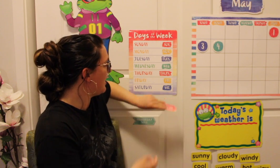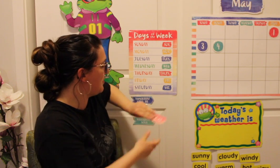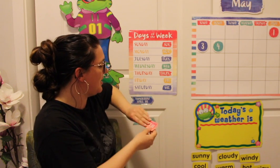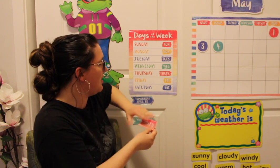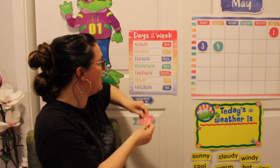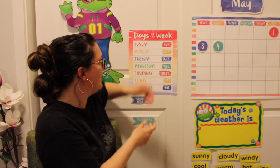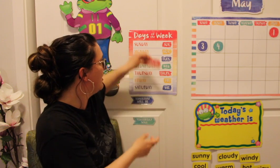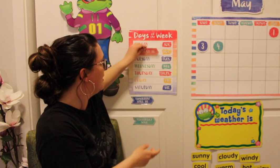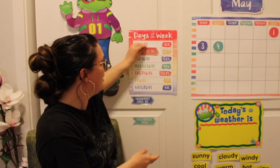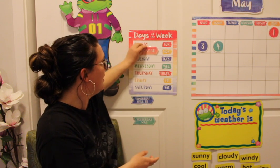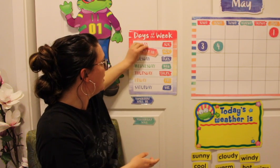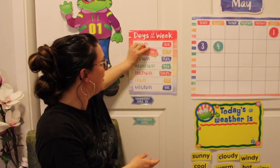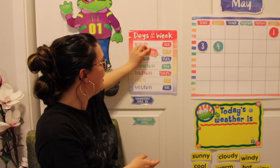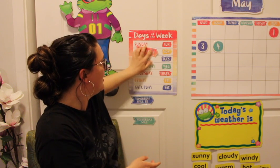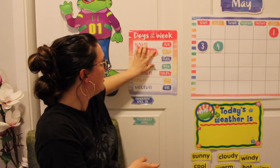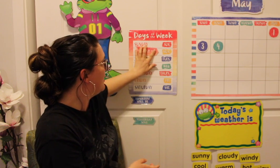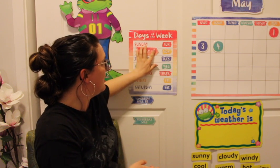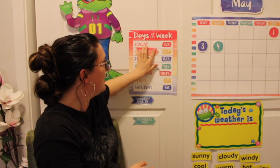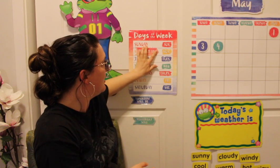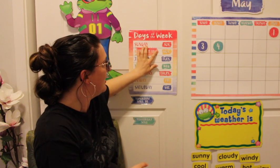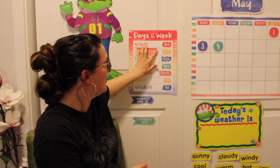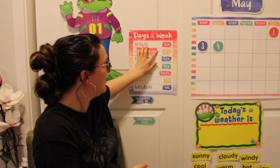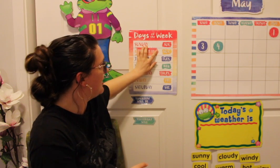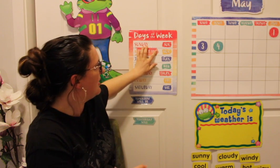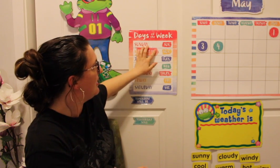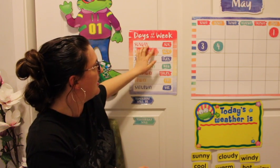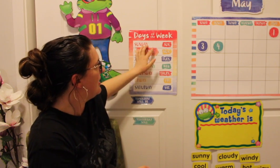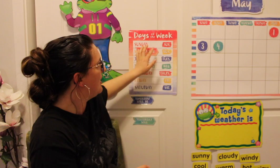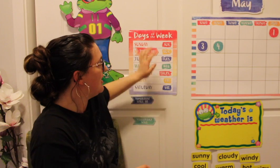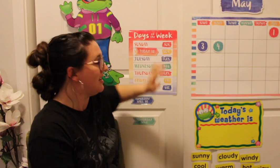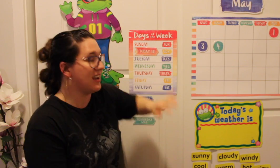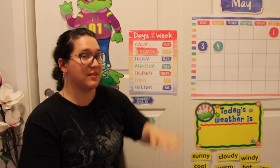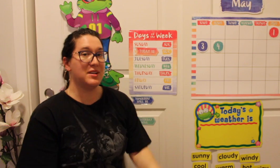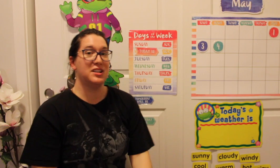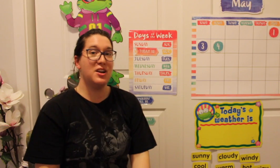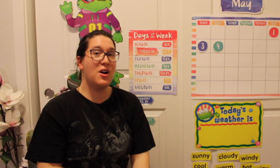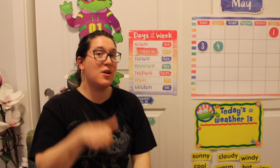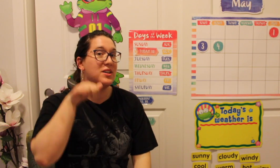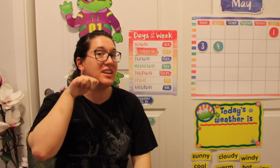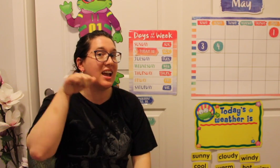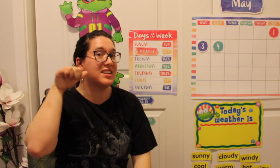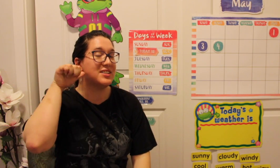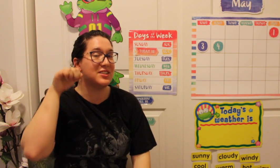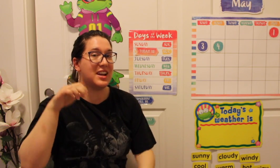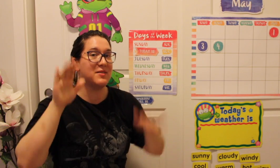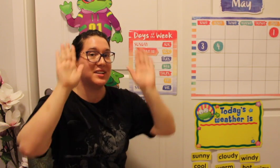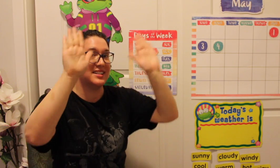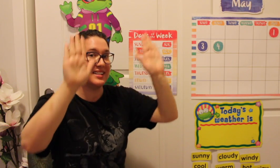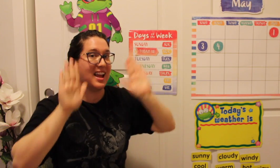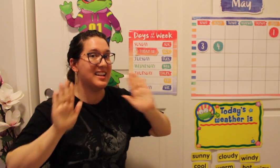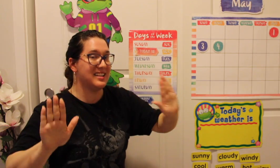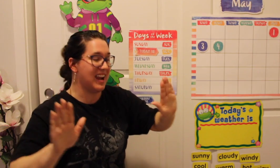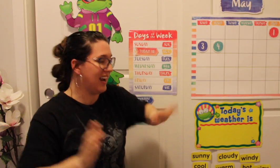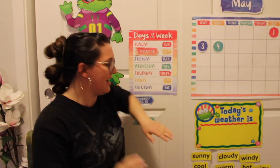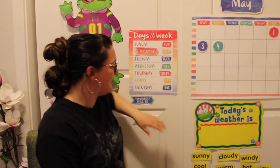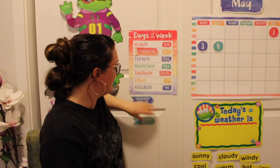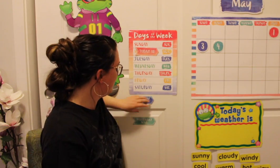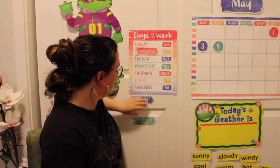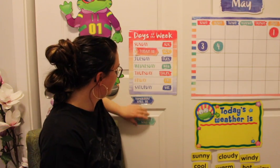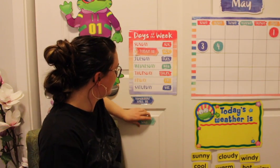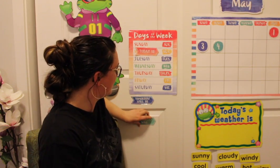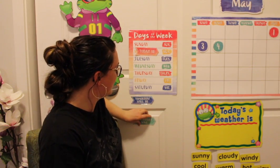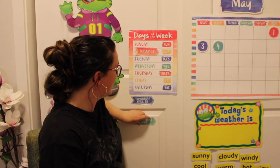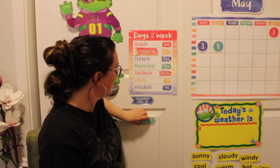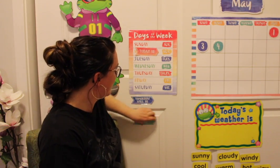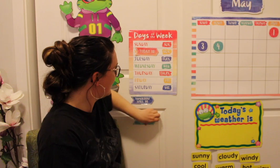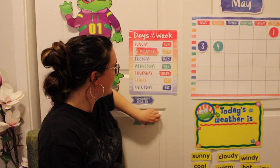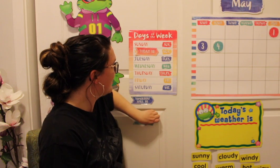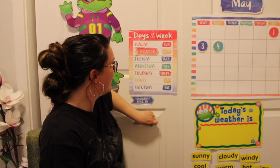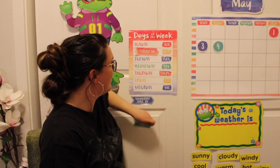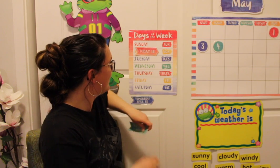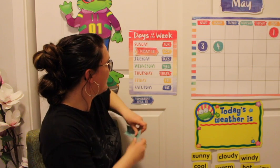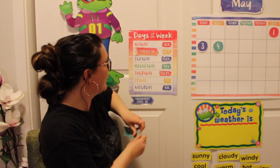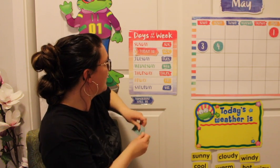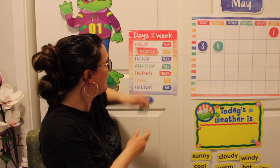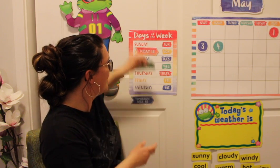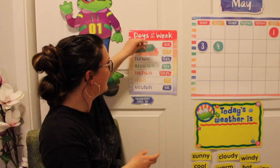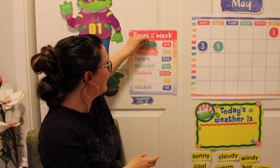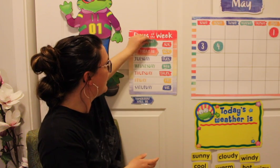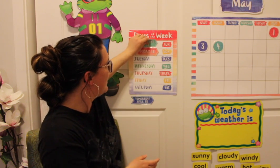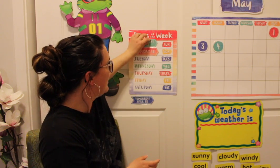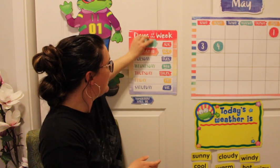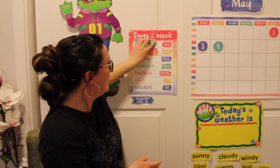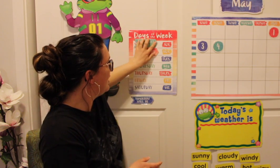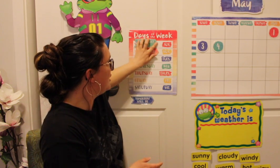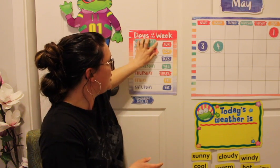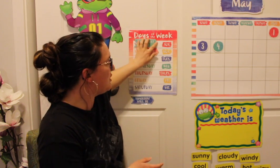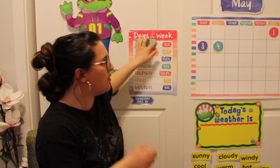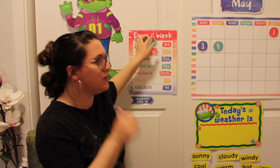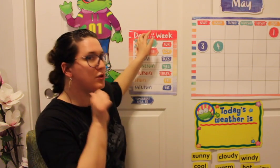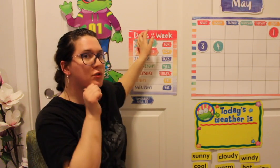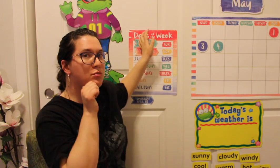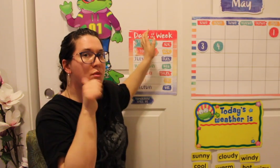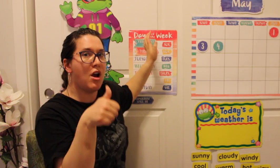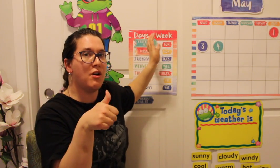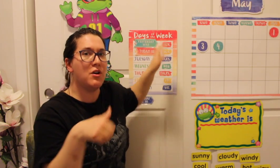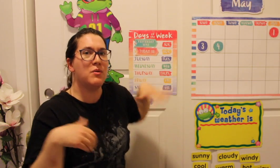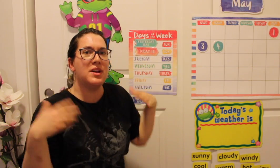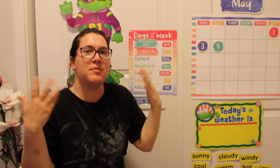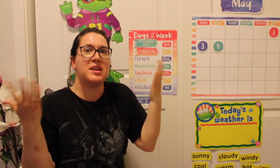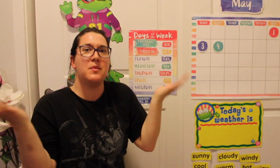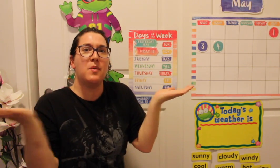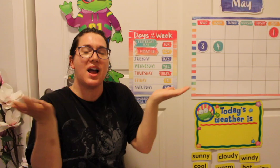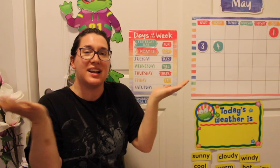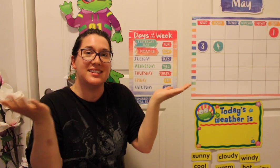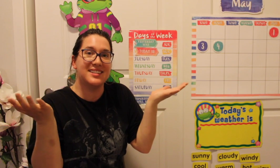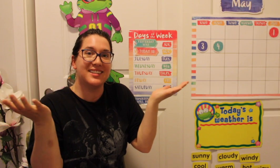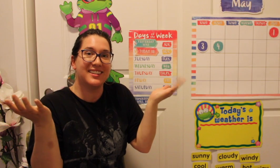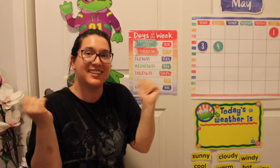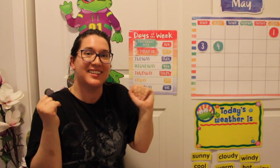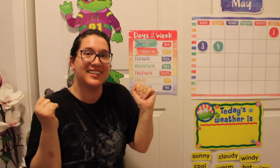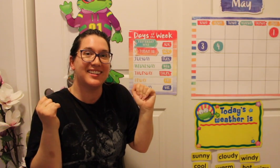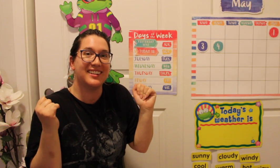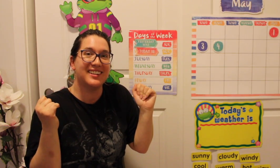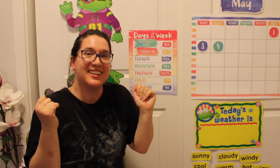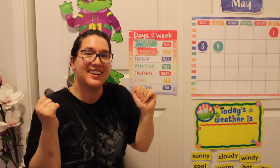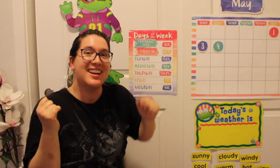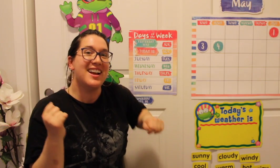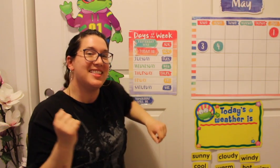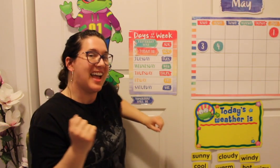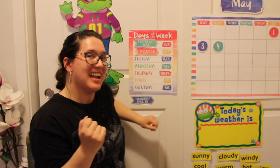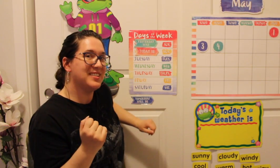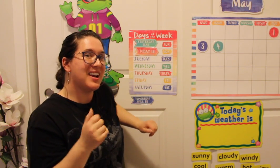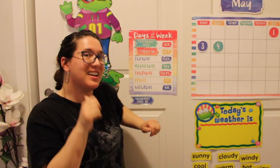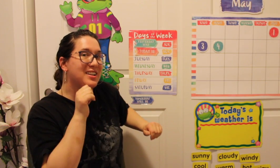up here we know yesterday was Sunday so tomorrow will be what, that's right